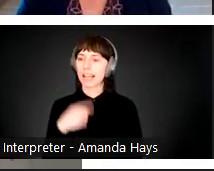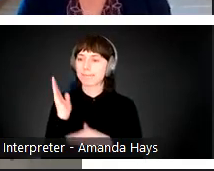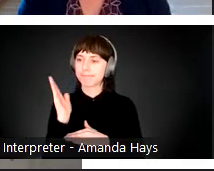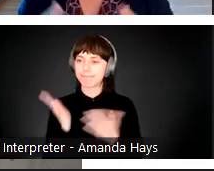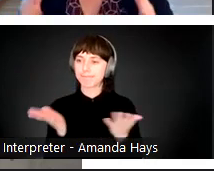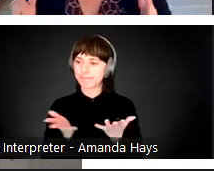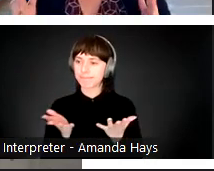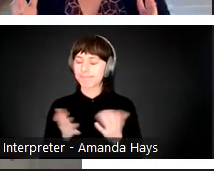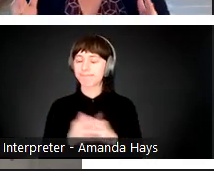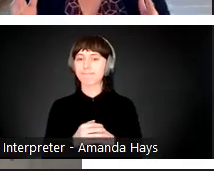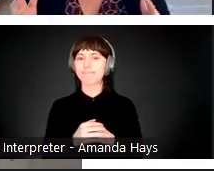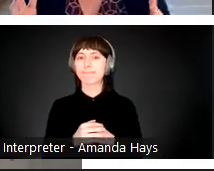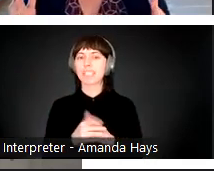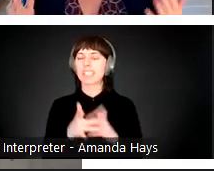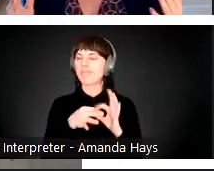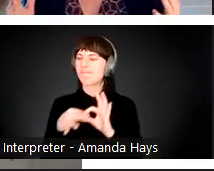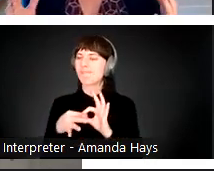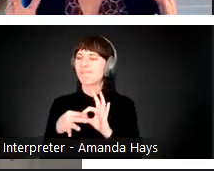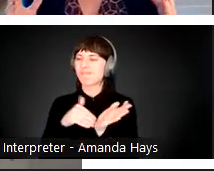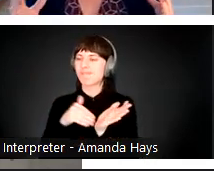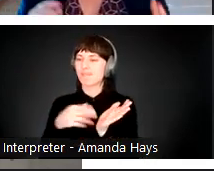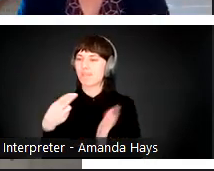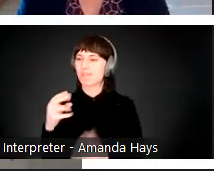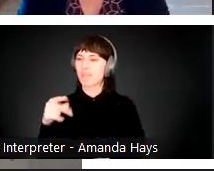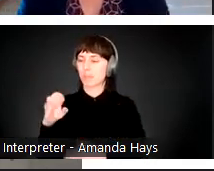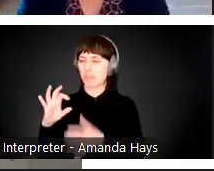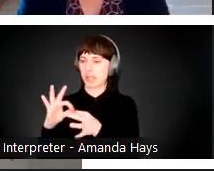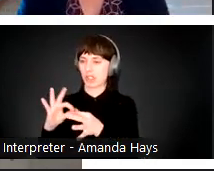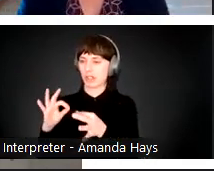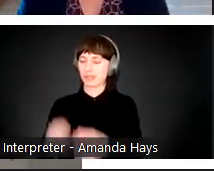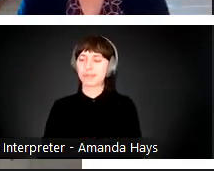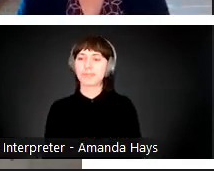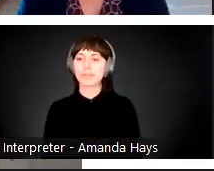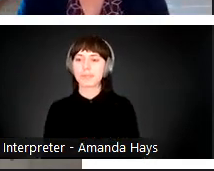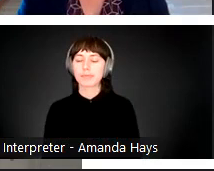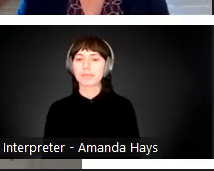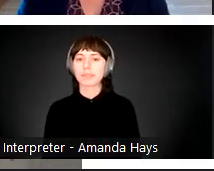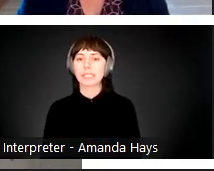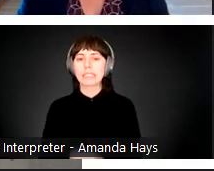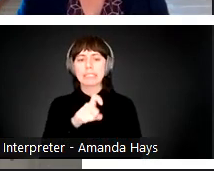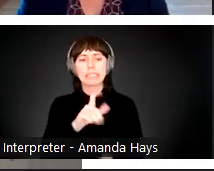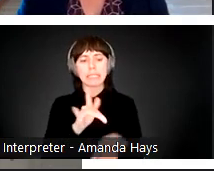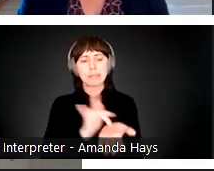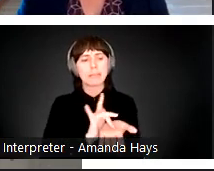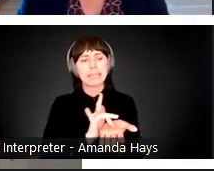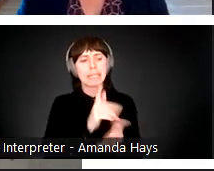bit, is where you move from, you know, needing medical care to looking at